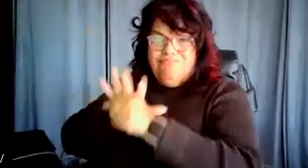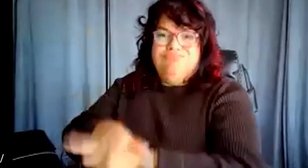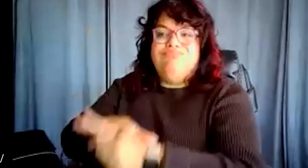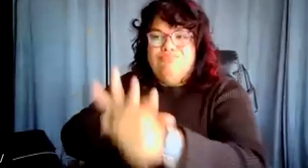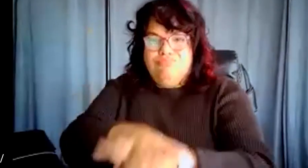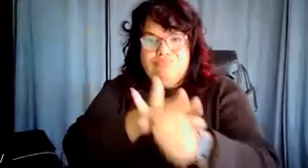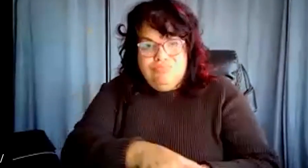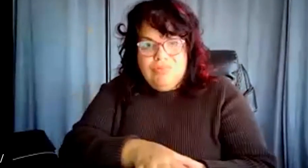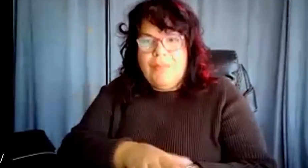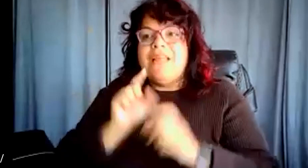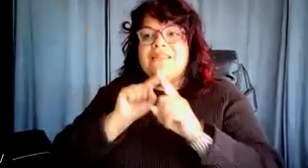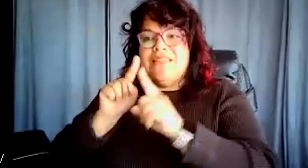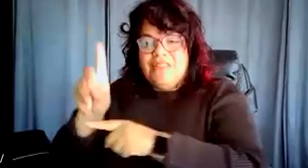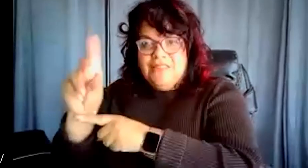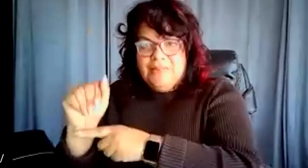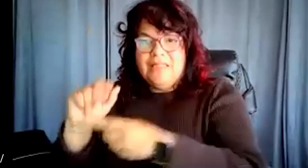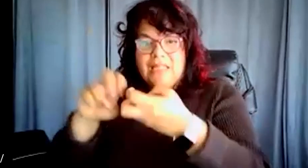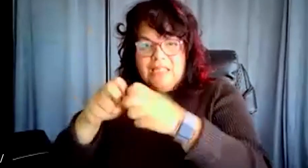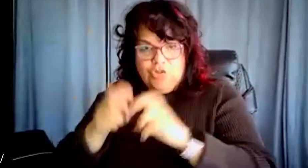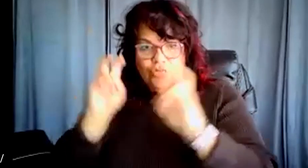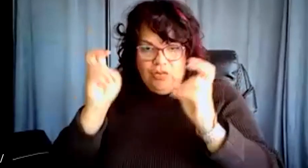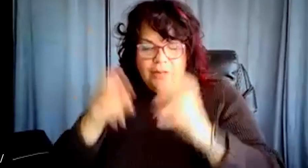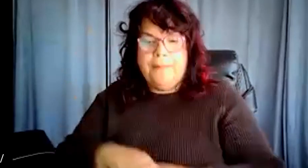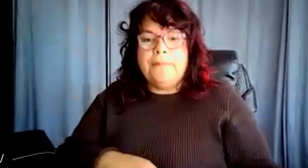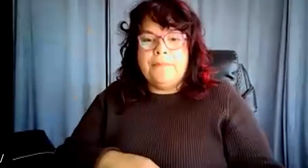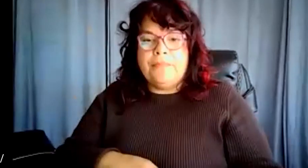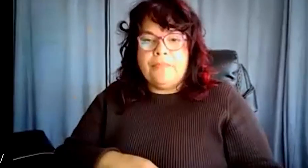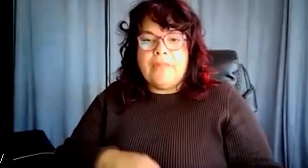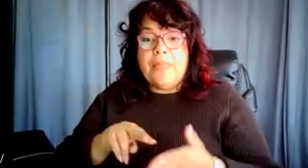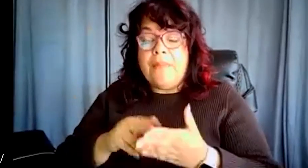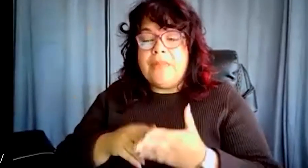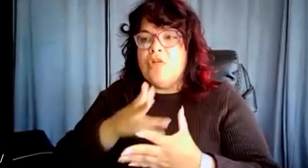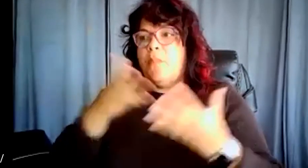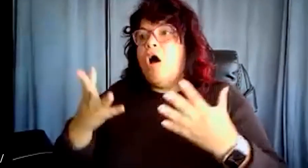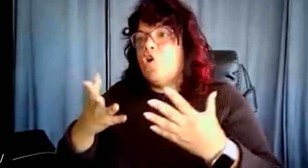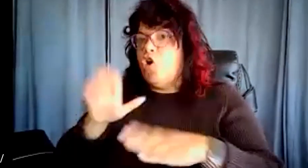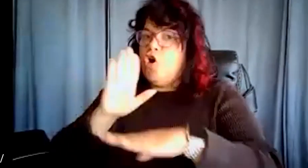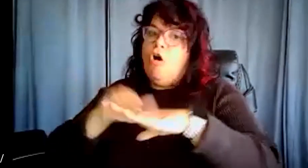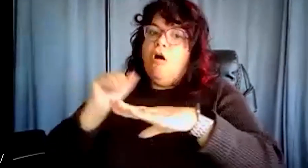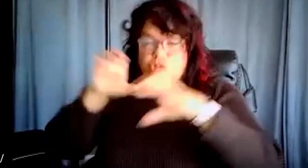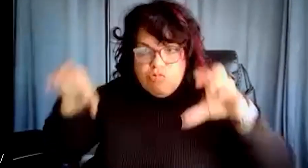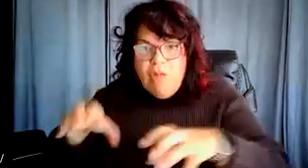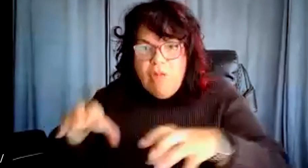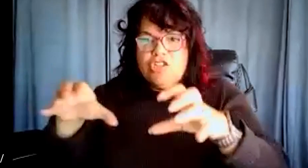And so, there's been a broader call to action to move crumb rights to justice.